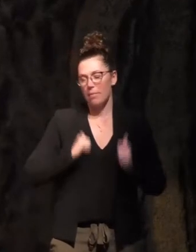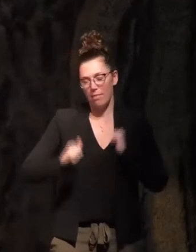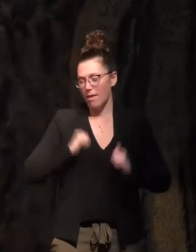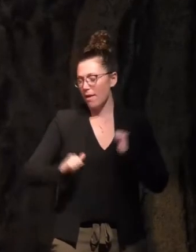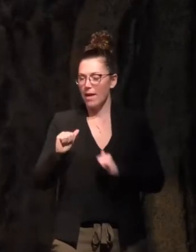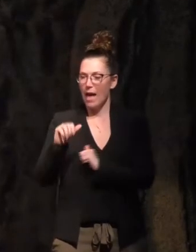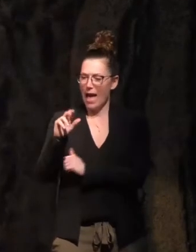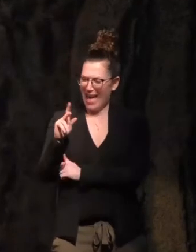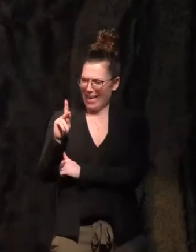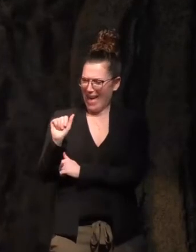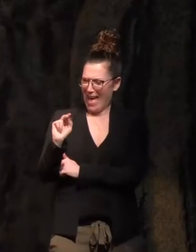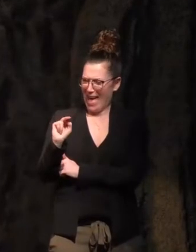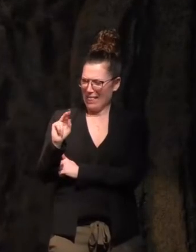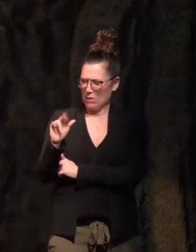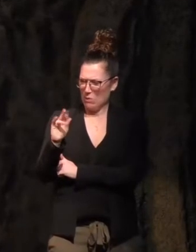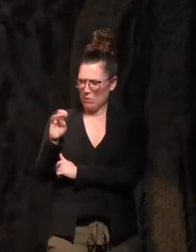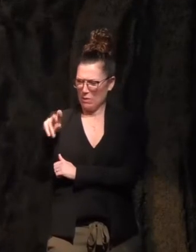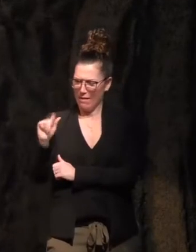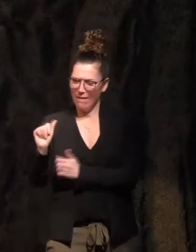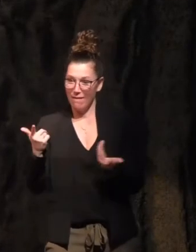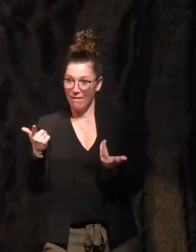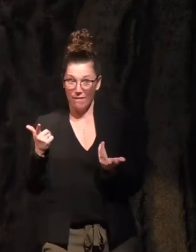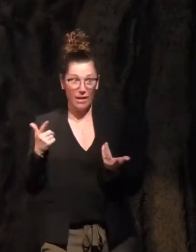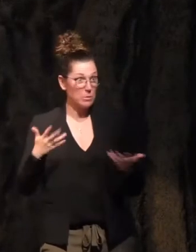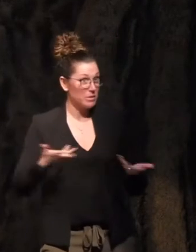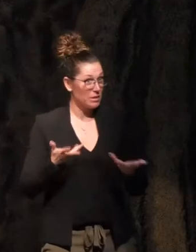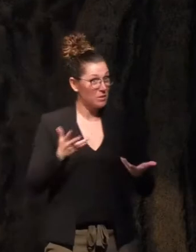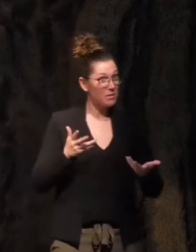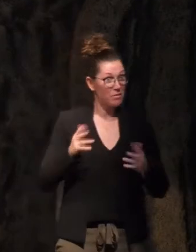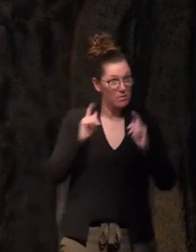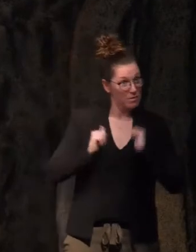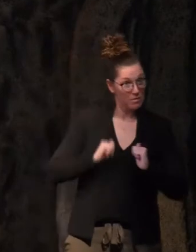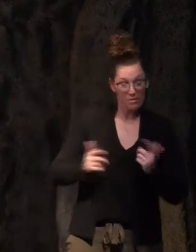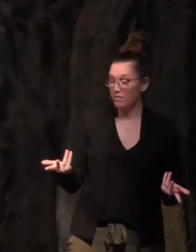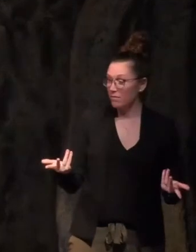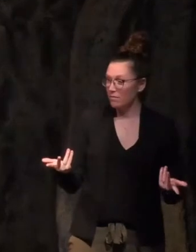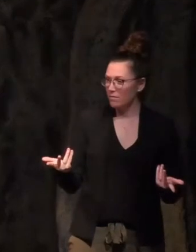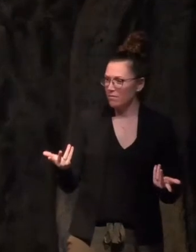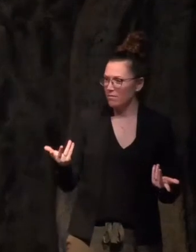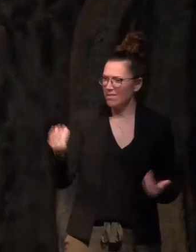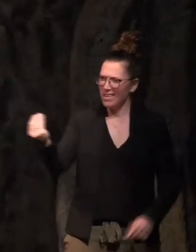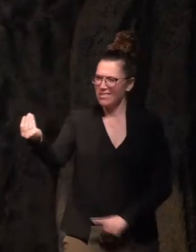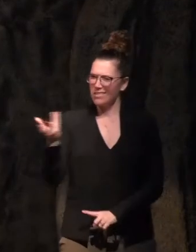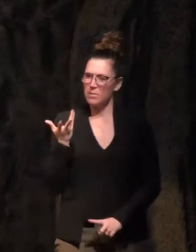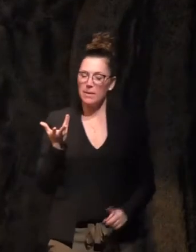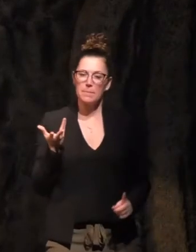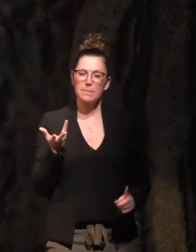Tells me that theater maker Lindsay Lachance calls this presence-ing herself